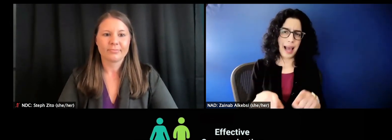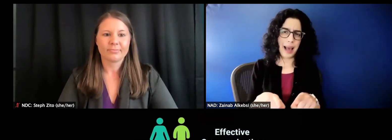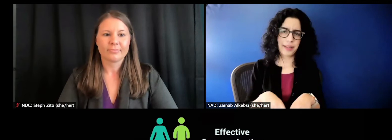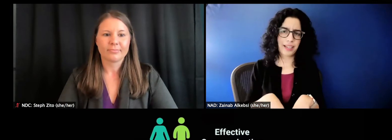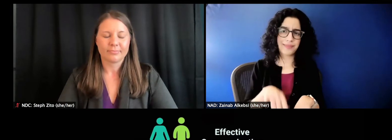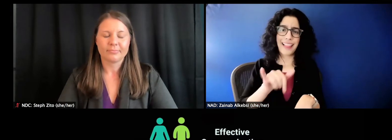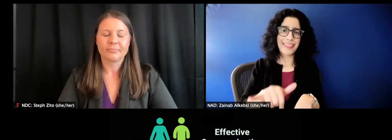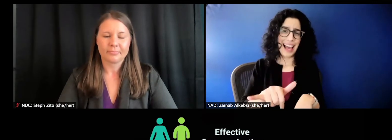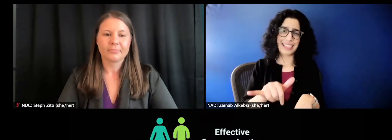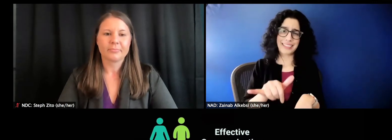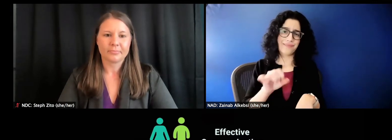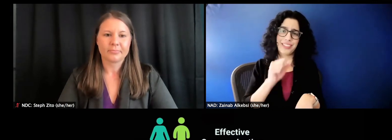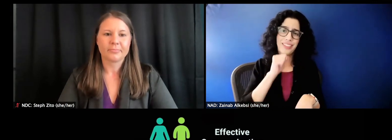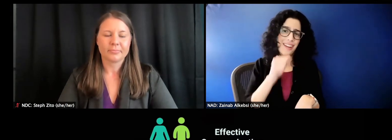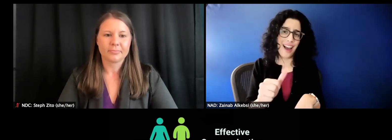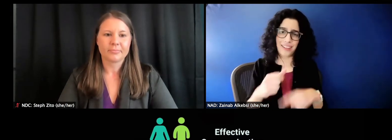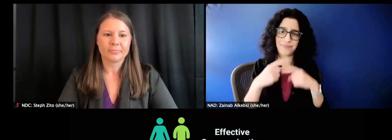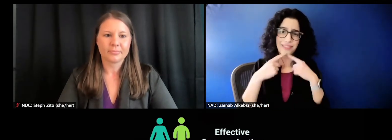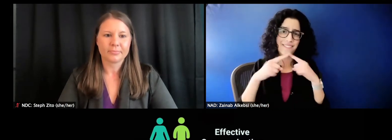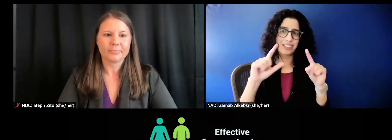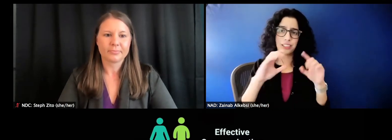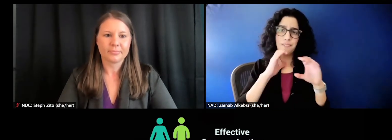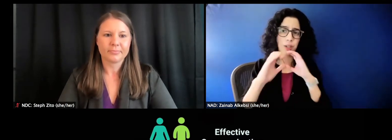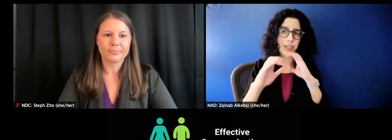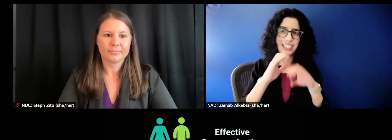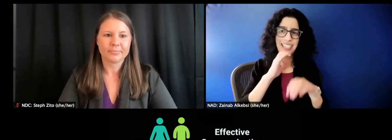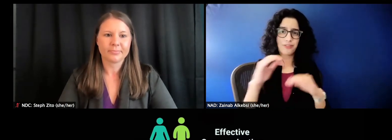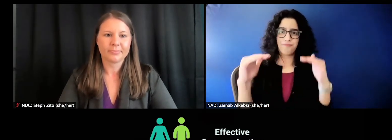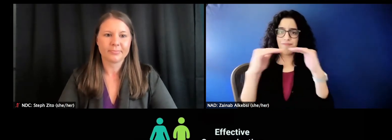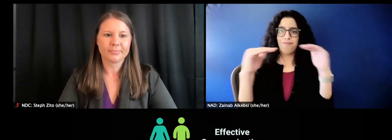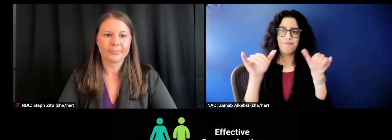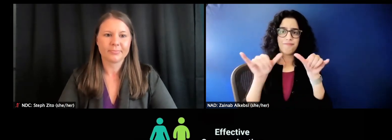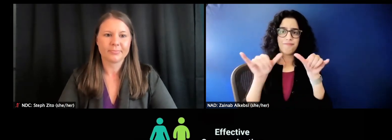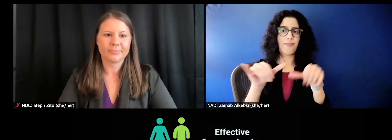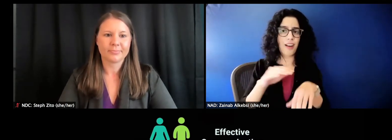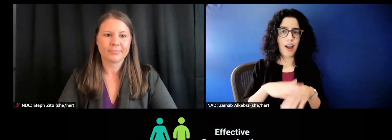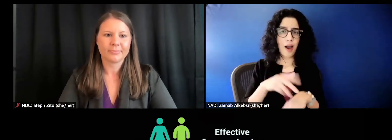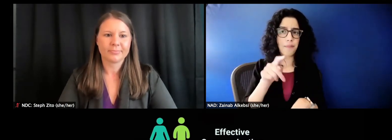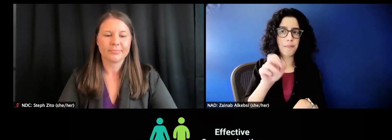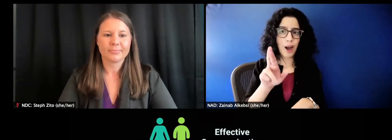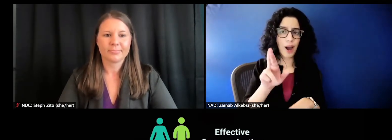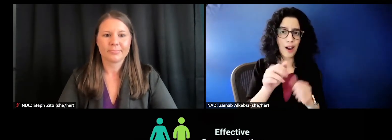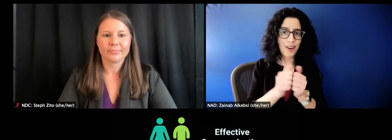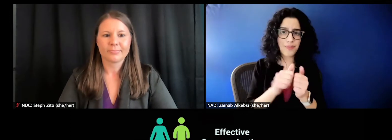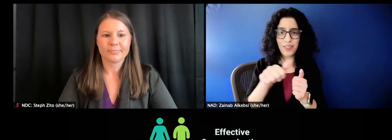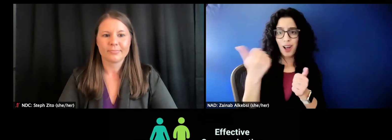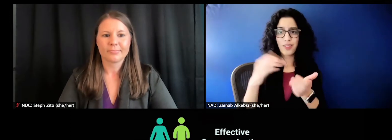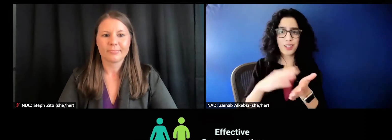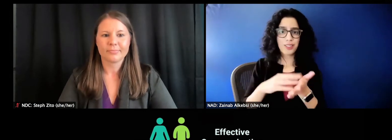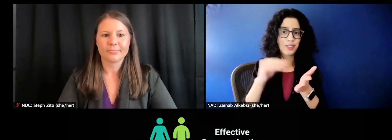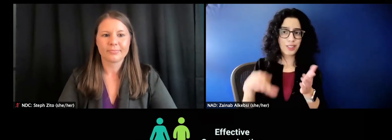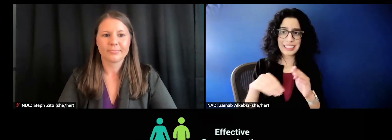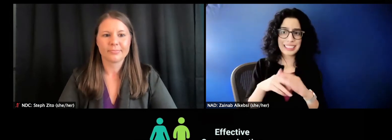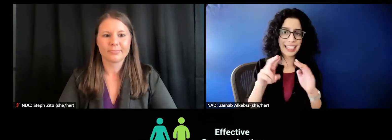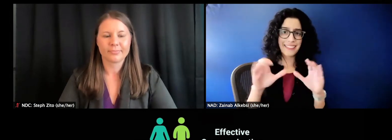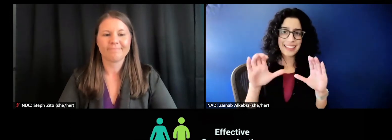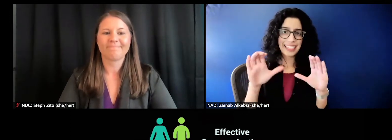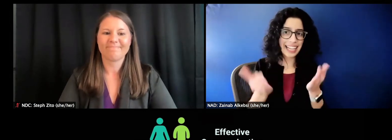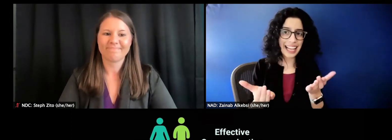That is not effective communication on par with the other students in class.